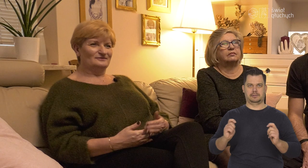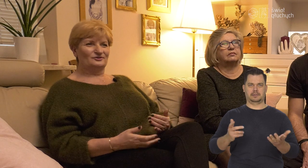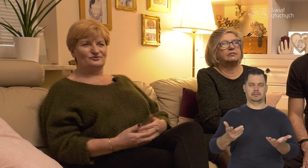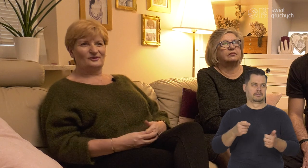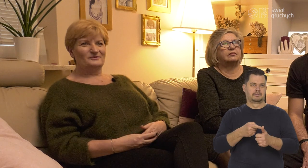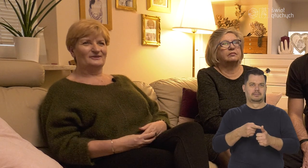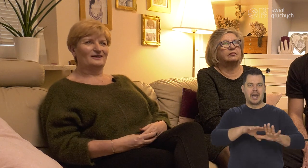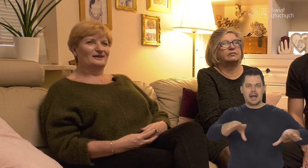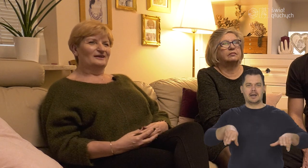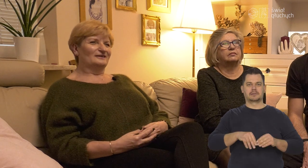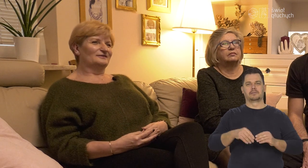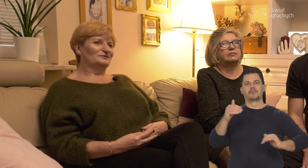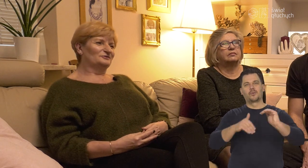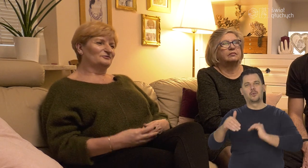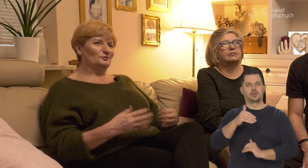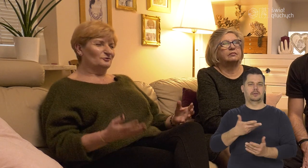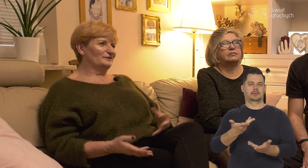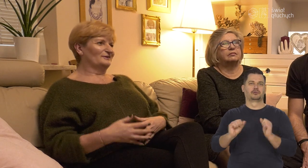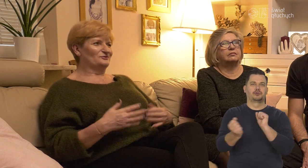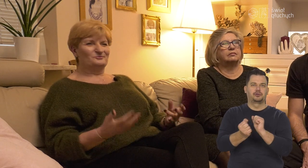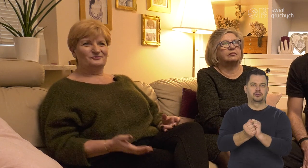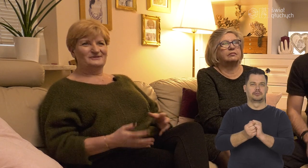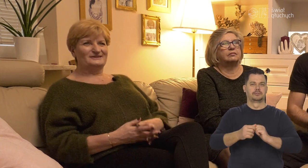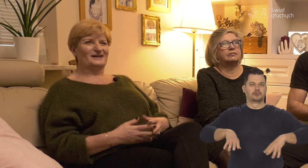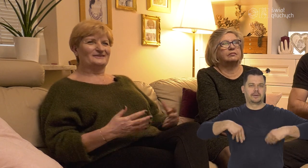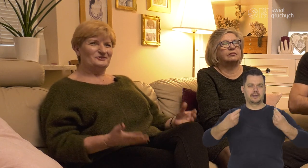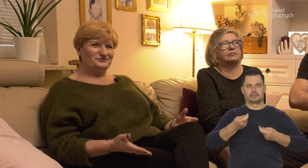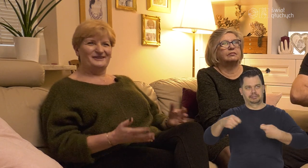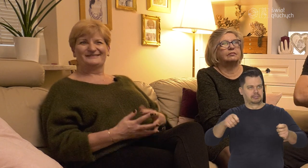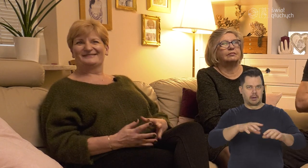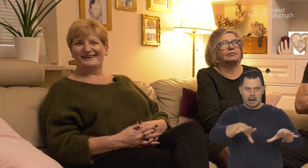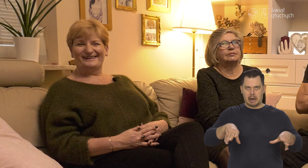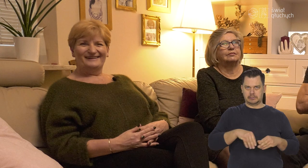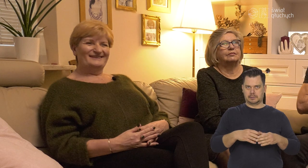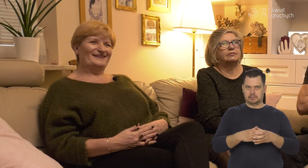we go to the mountains together, winter vacation, holidays.